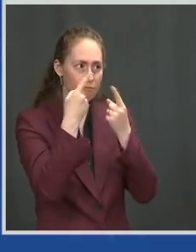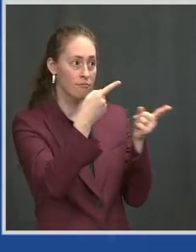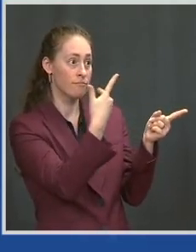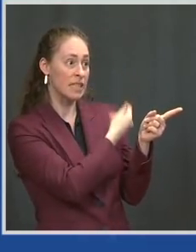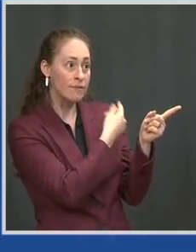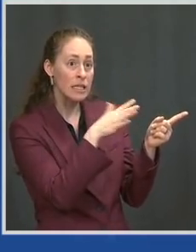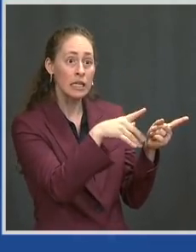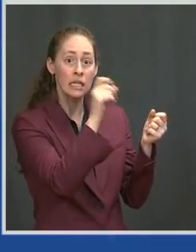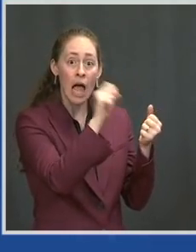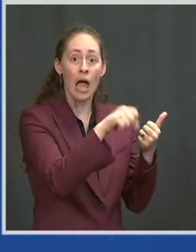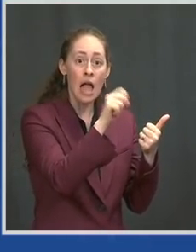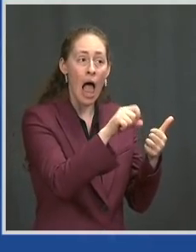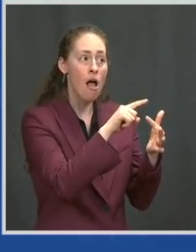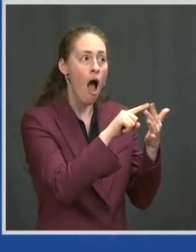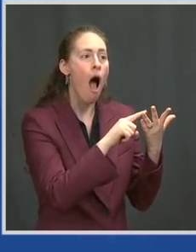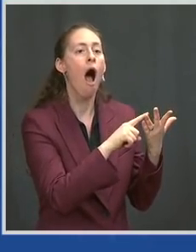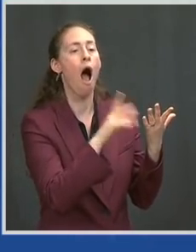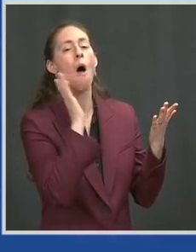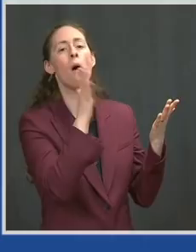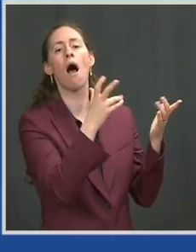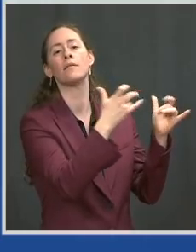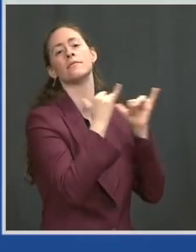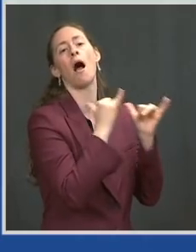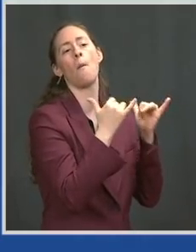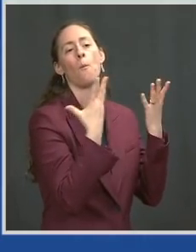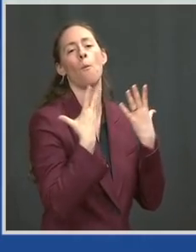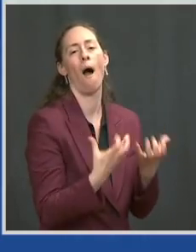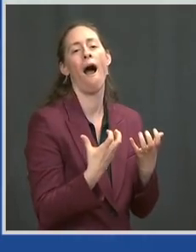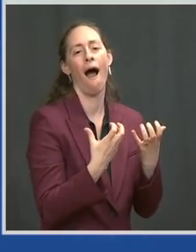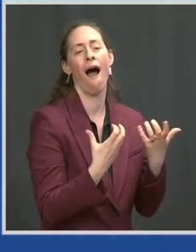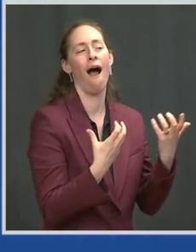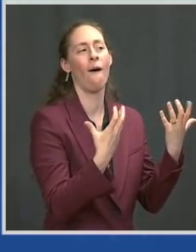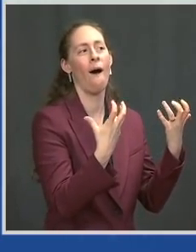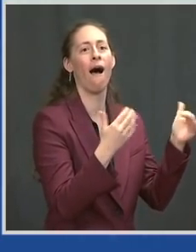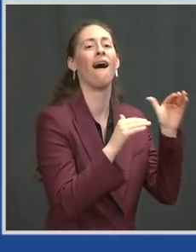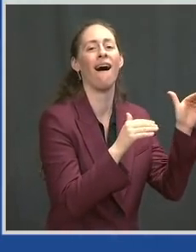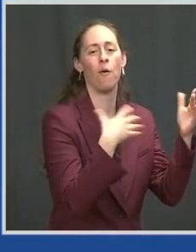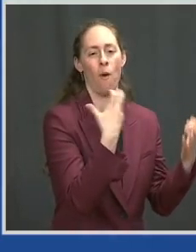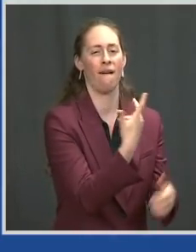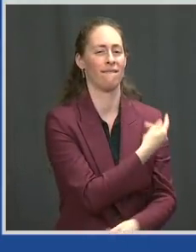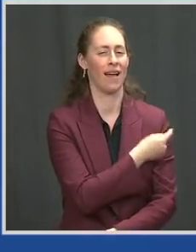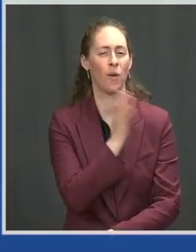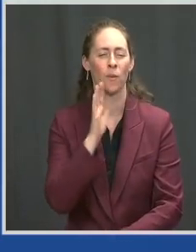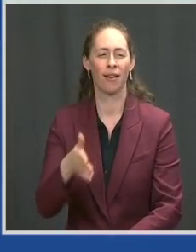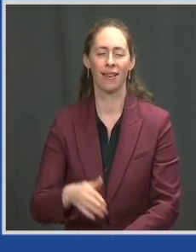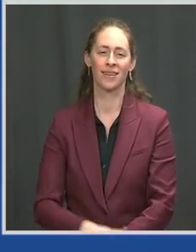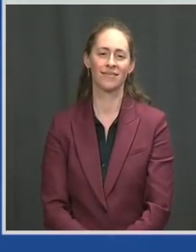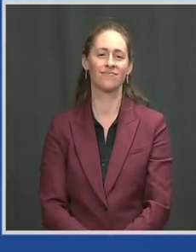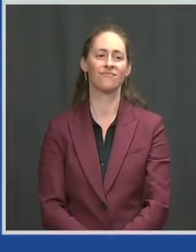One of the things -- Tim, what are you seeing up in your state right now?